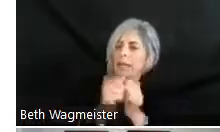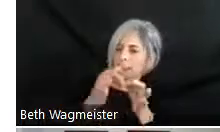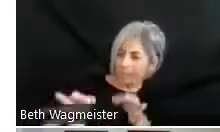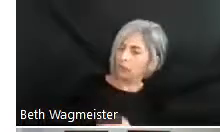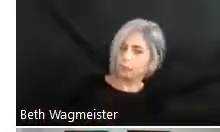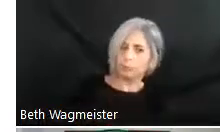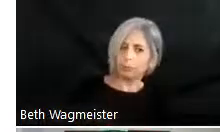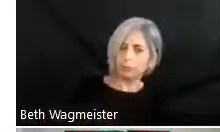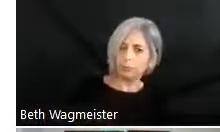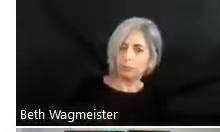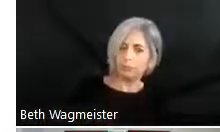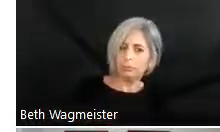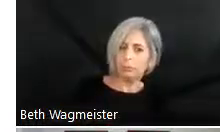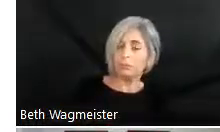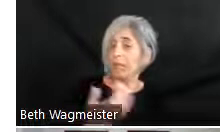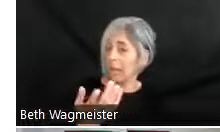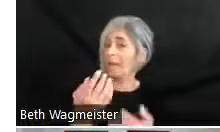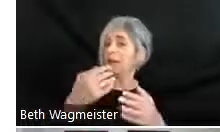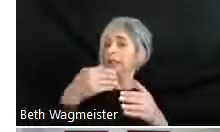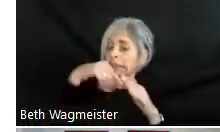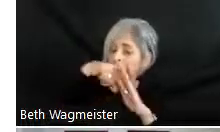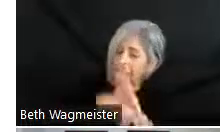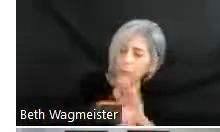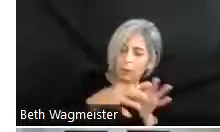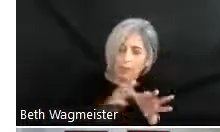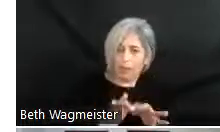think this could be simplified further to talk about the benefits to the organization